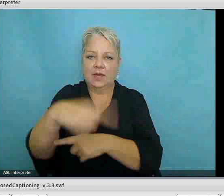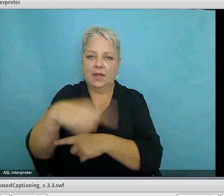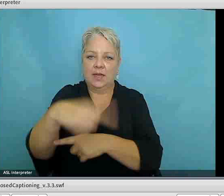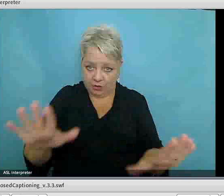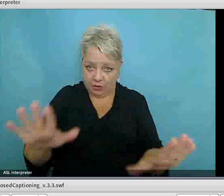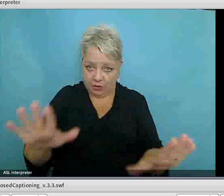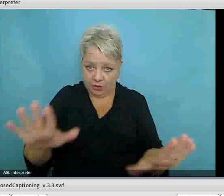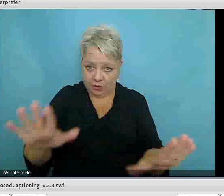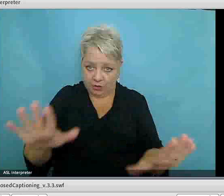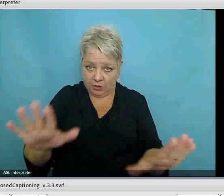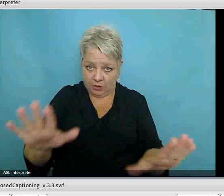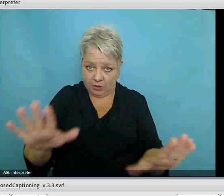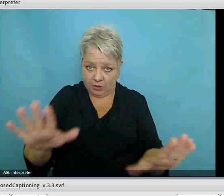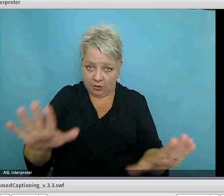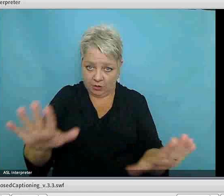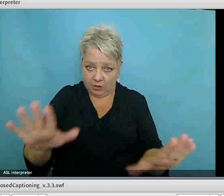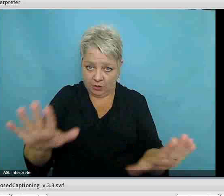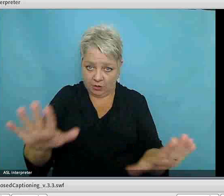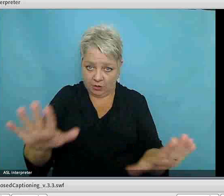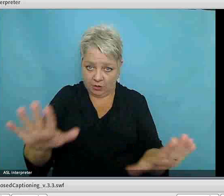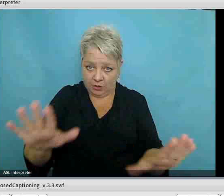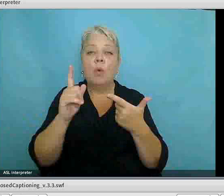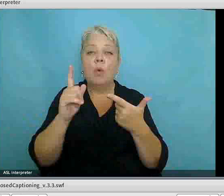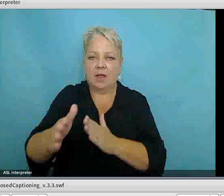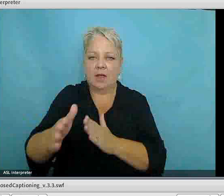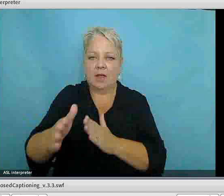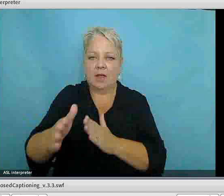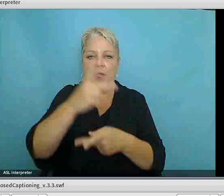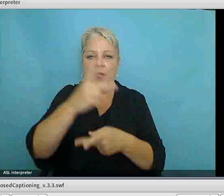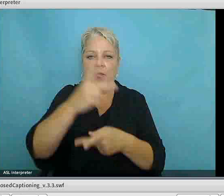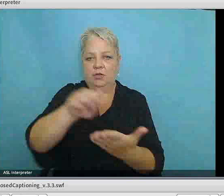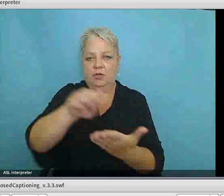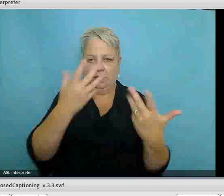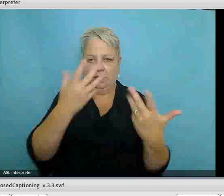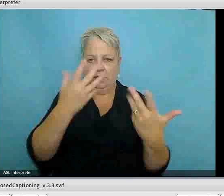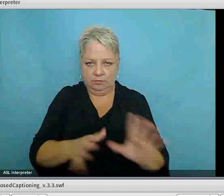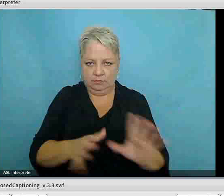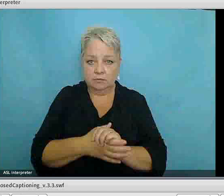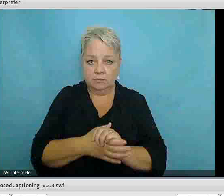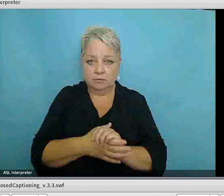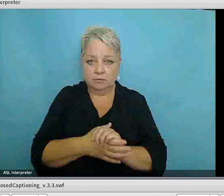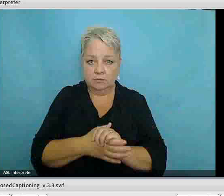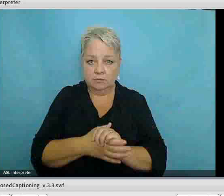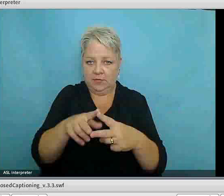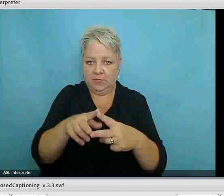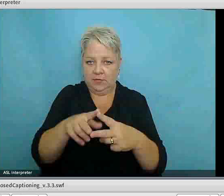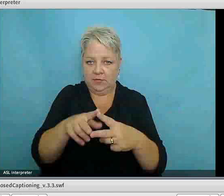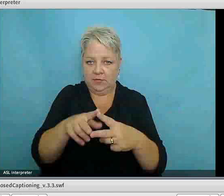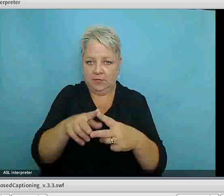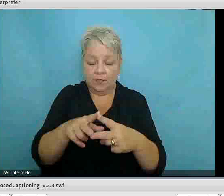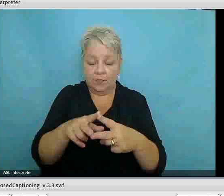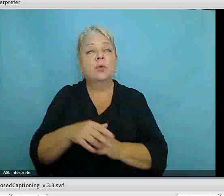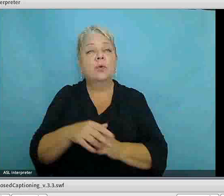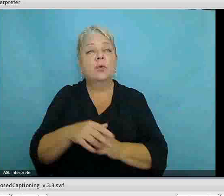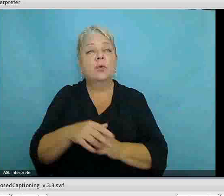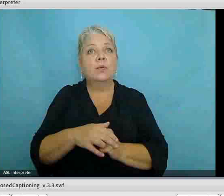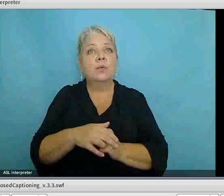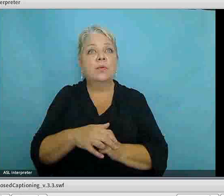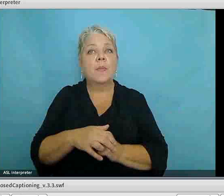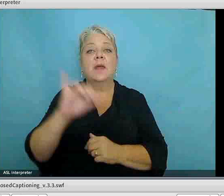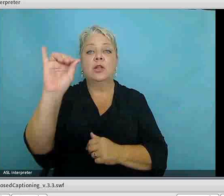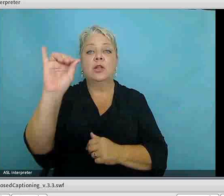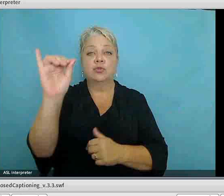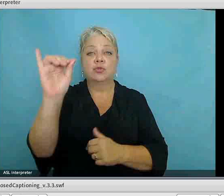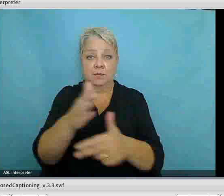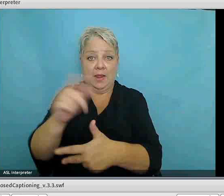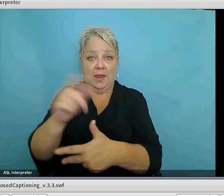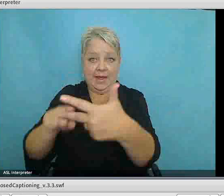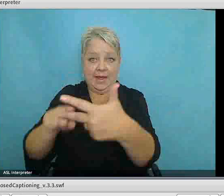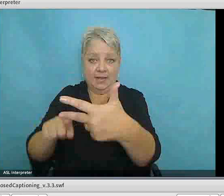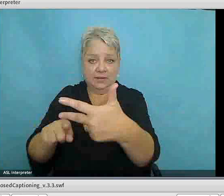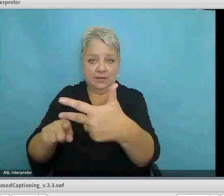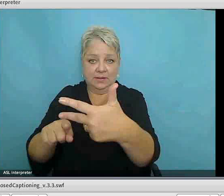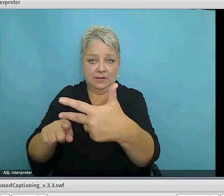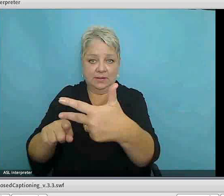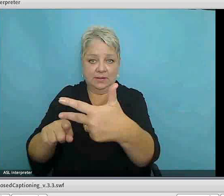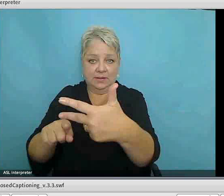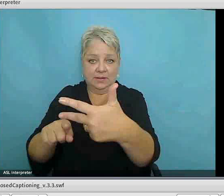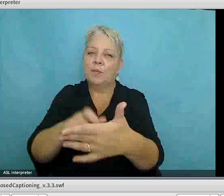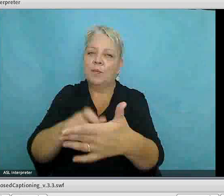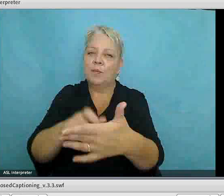So the plans will be required to pay for out-of-network provision of services during the period of